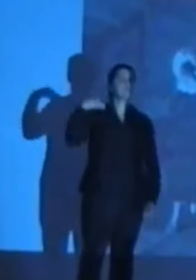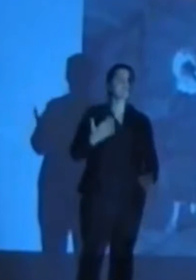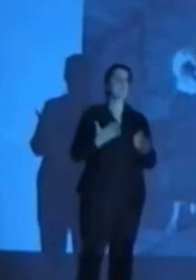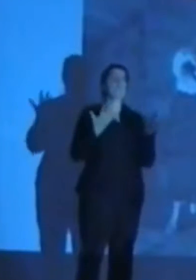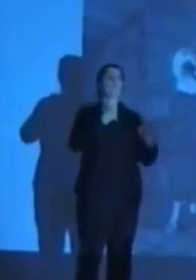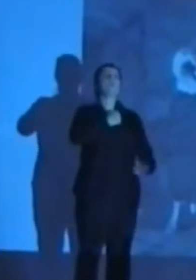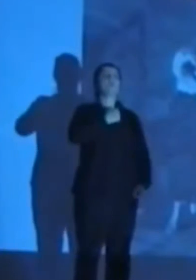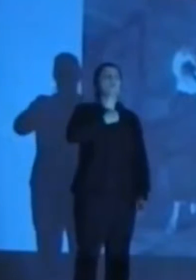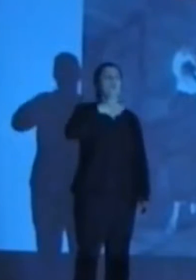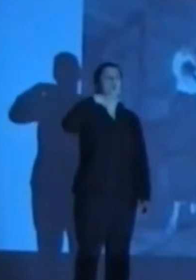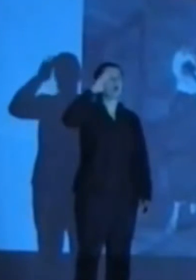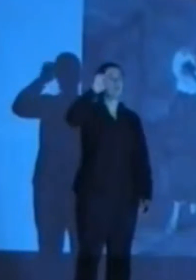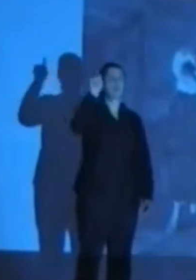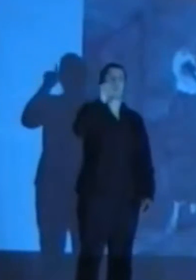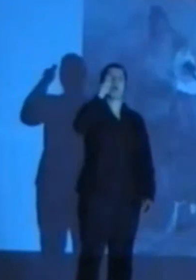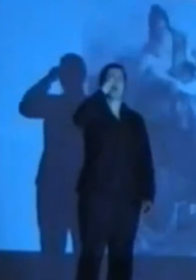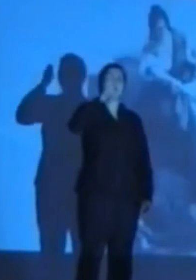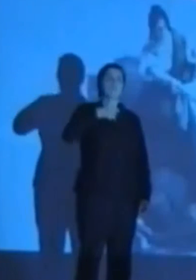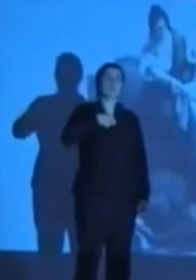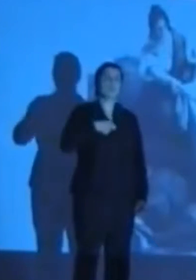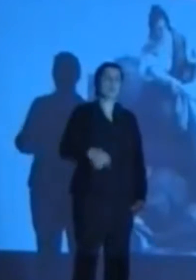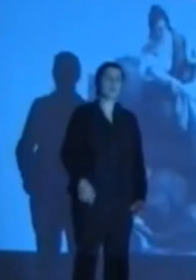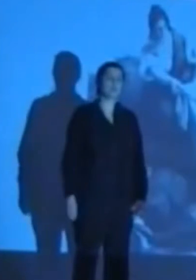Father of mercy, forsake me not!